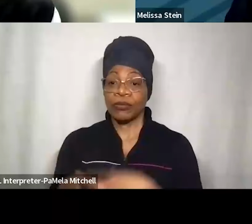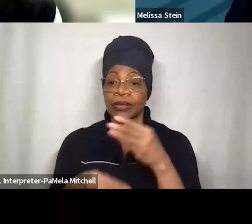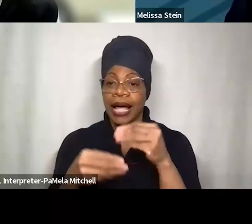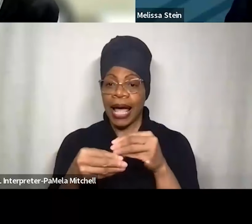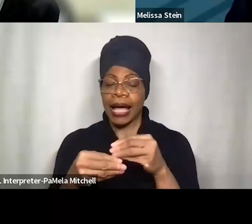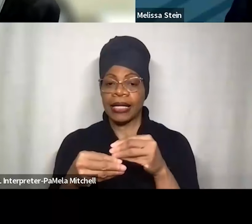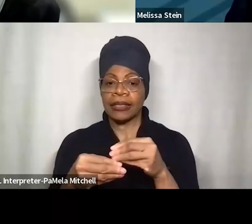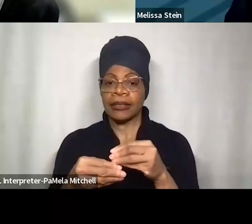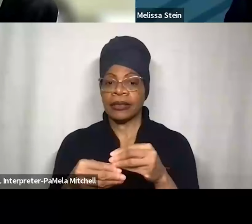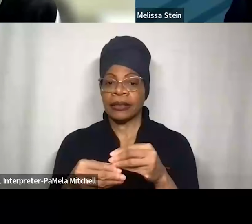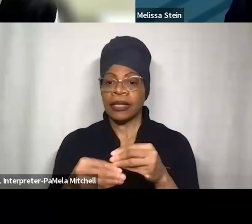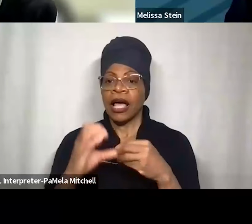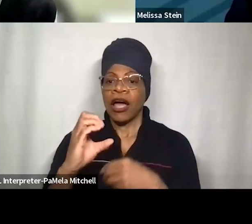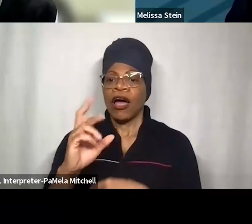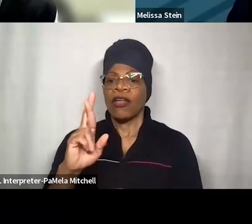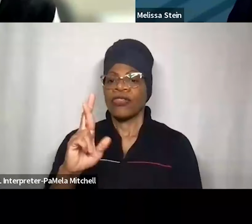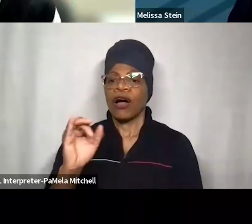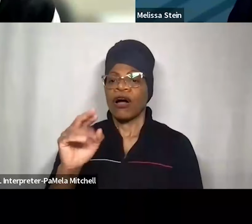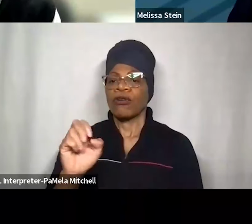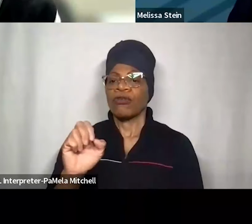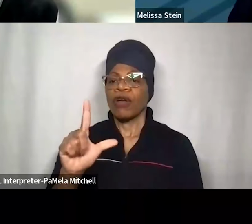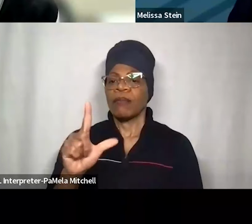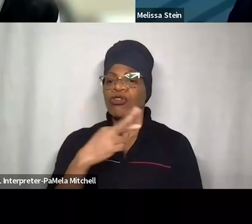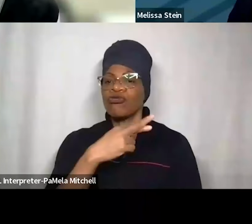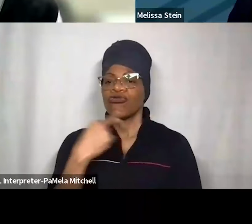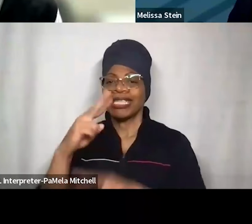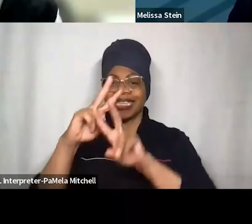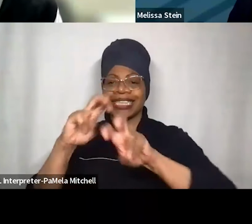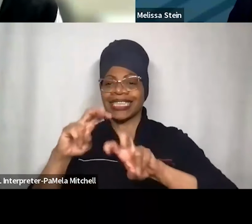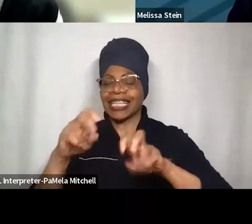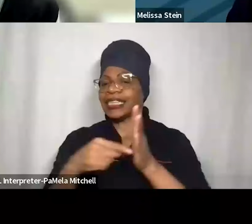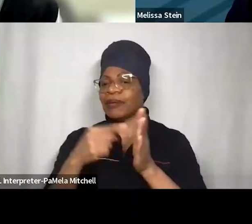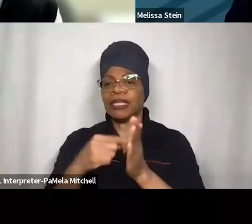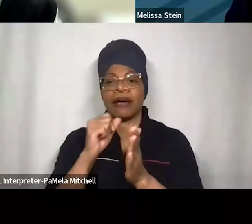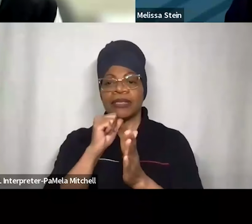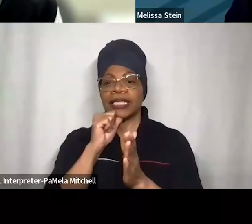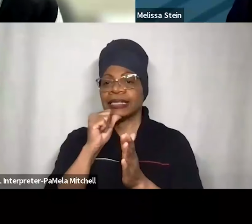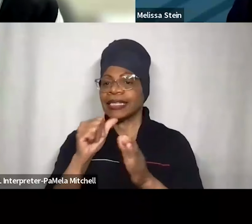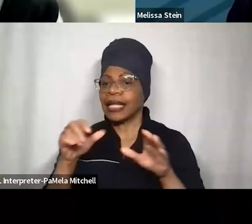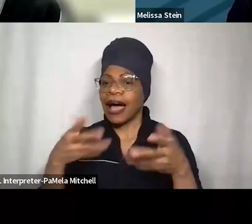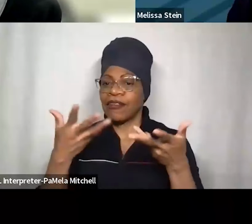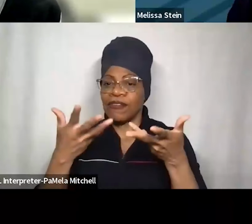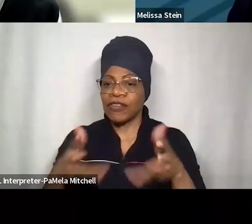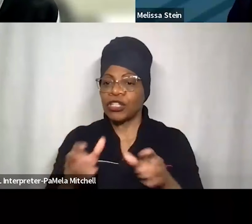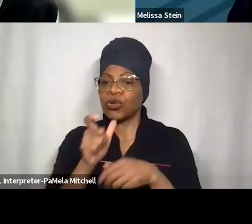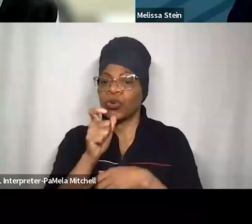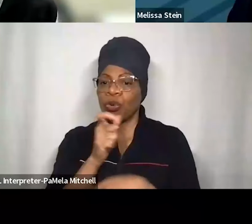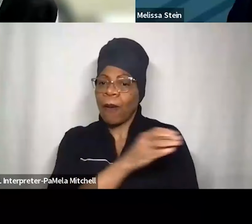well, the criminal risk assessments are sometimes not done by a clinician, right? So again, you don't have the clinical expertise